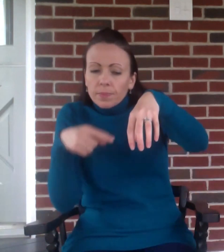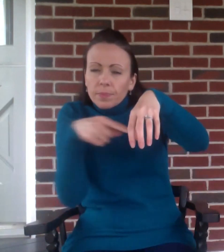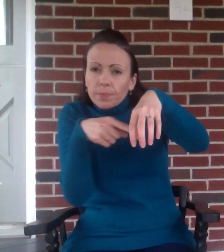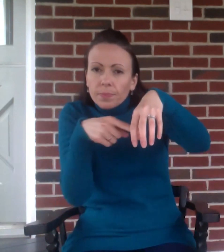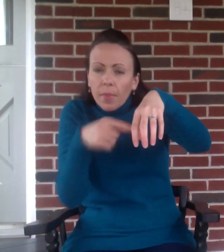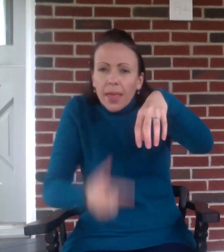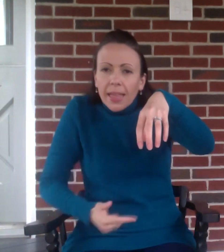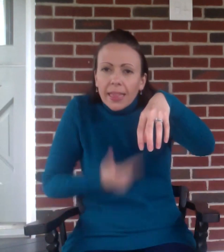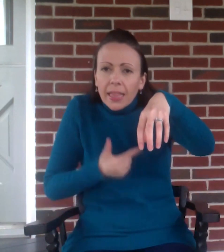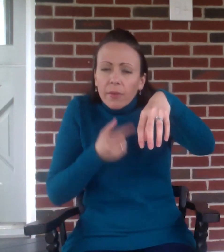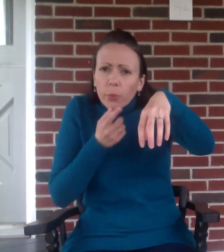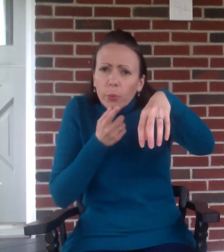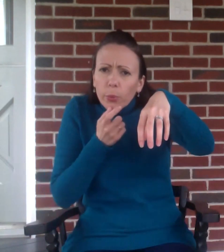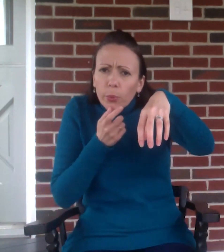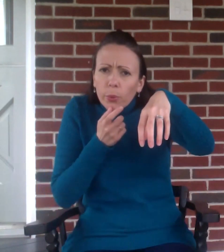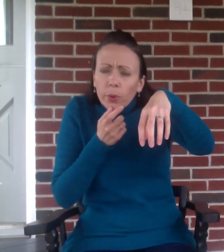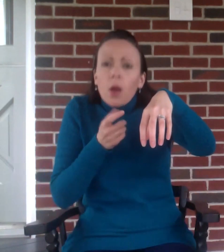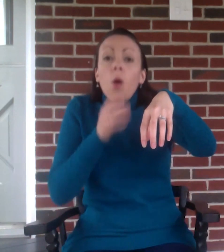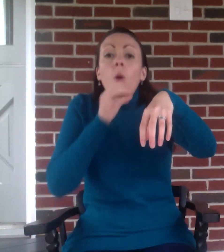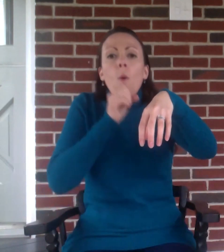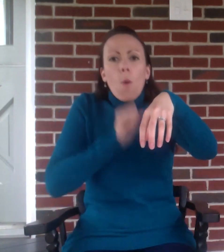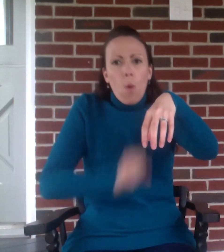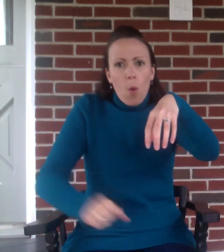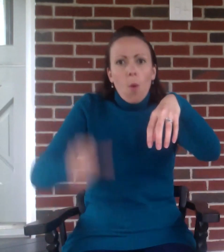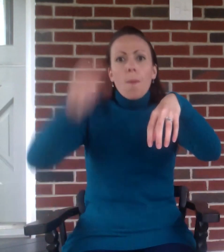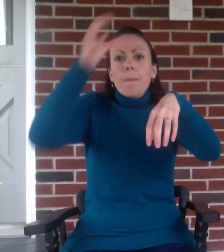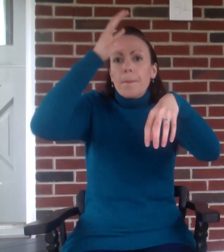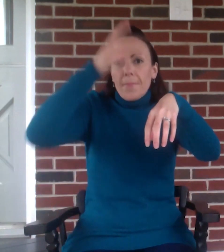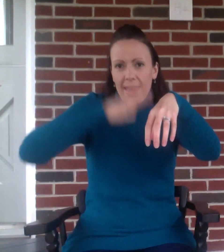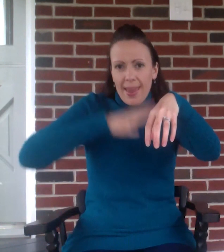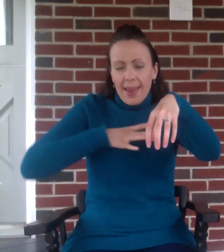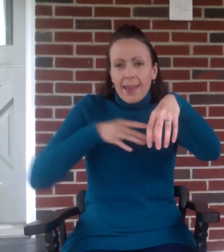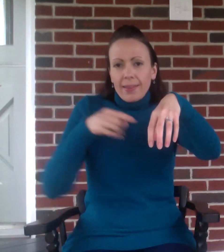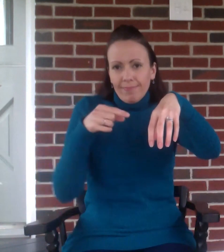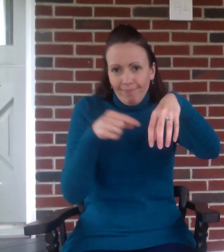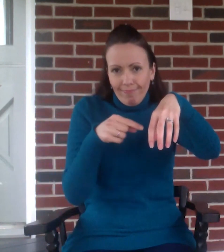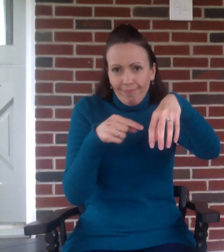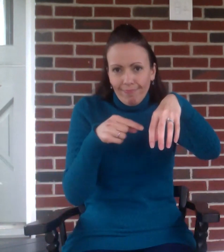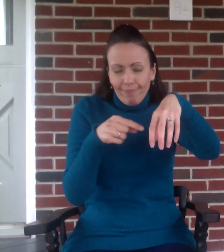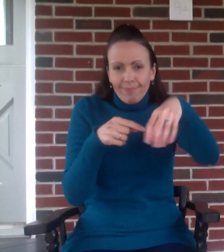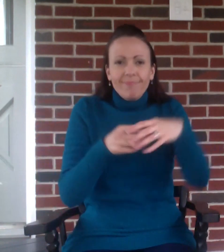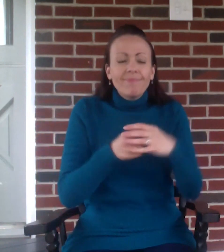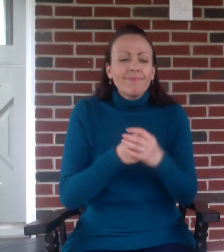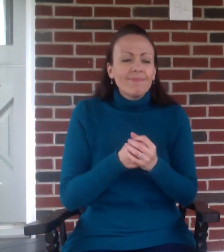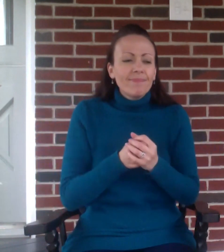Every day he tried to clear away the garbage,